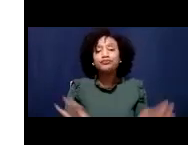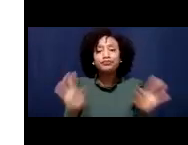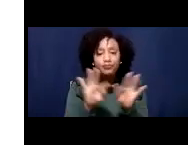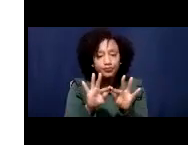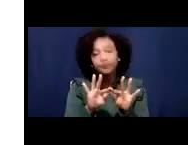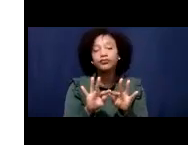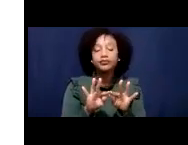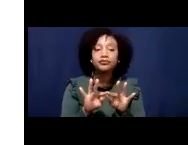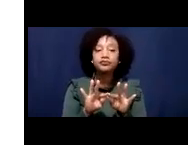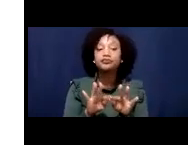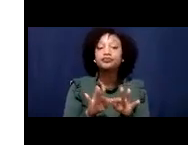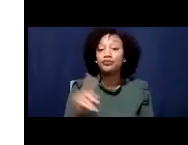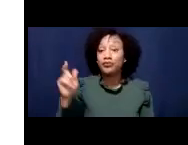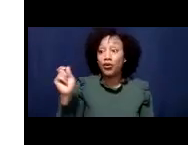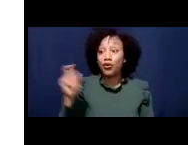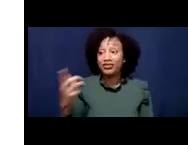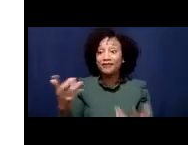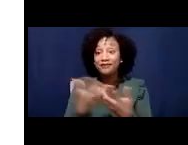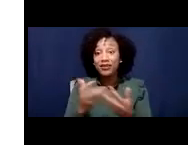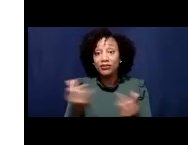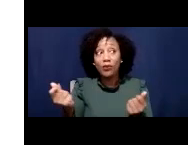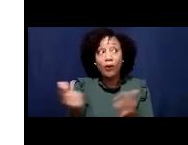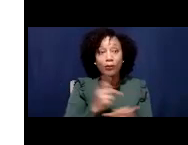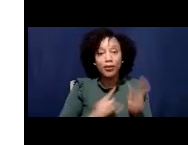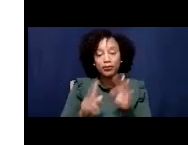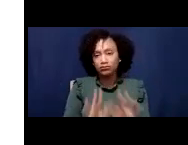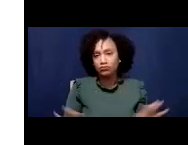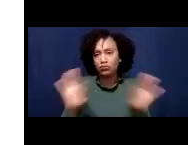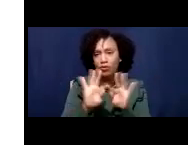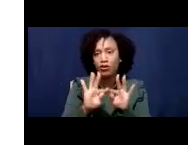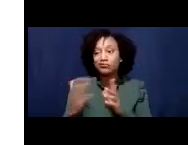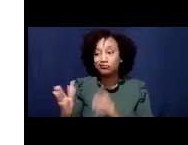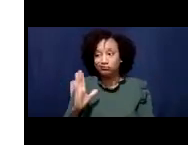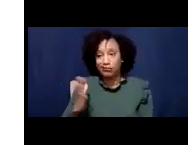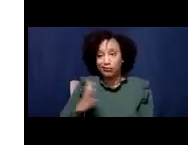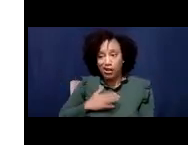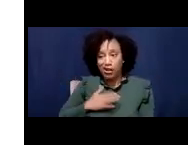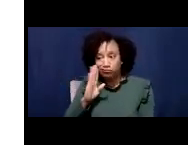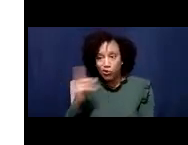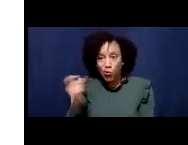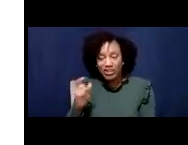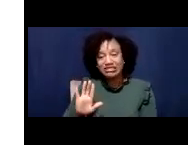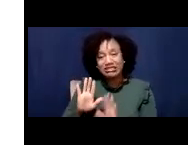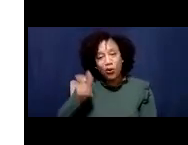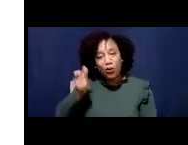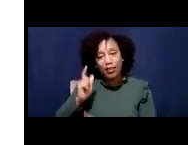that may be relevant to others here in the webinar. If you have questions that are probably very specific